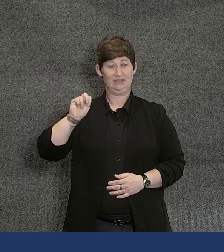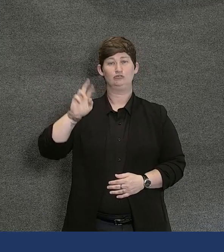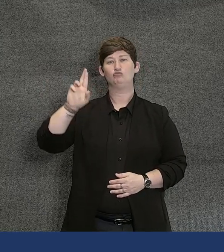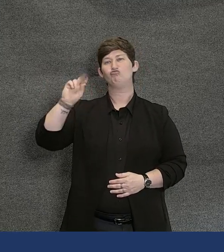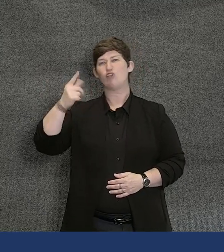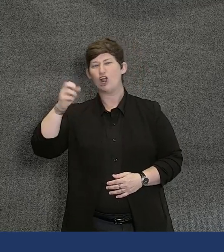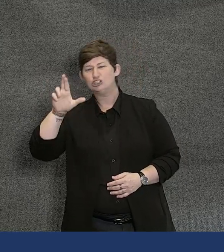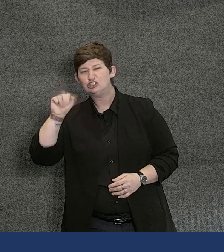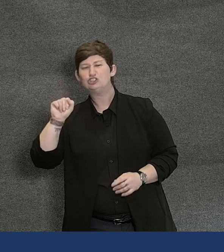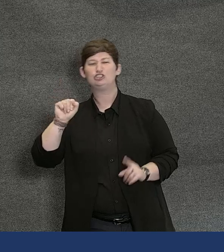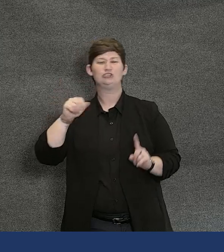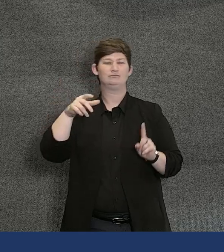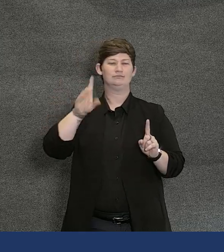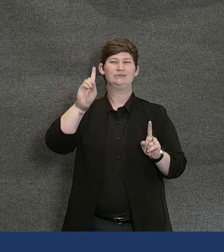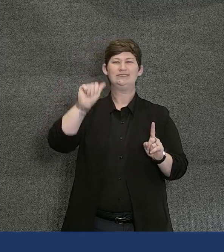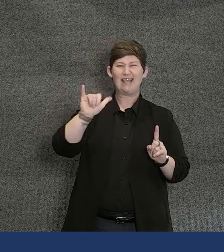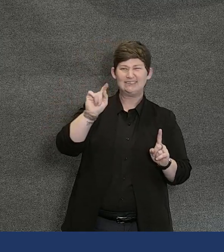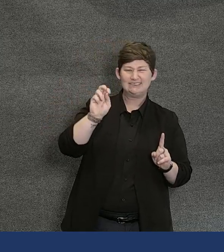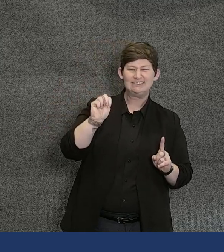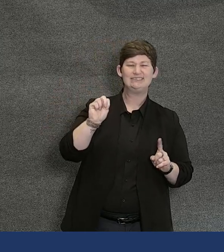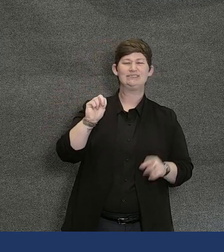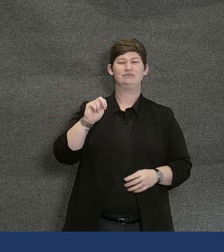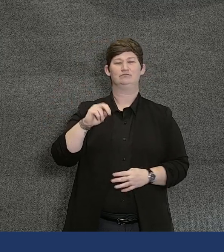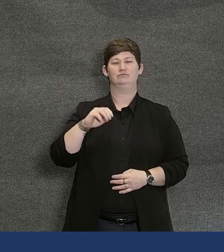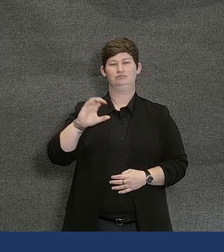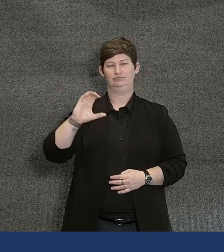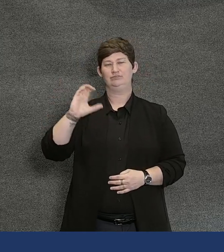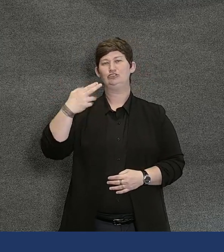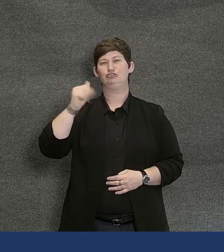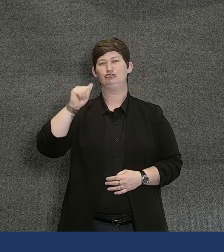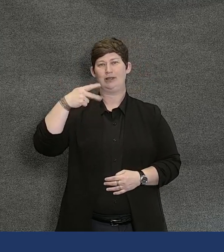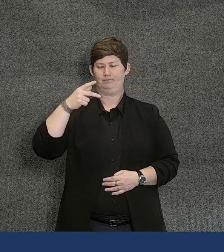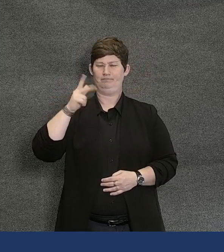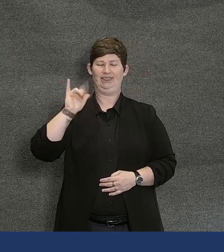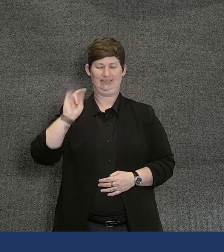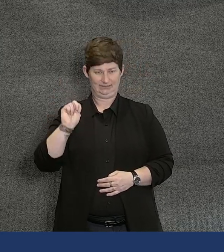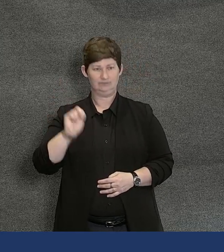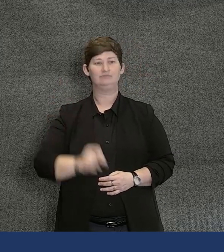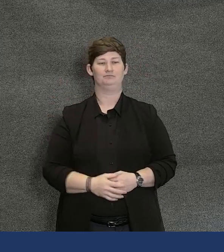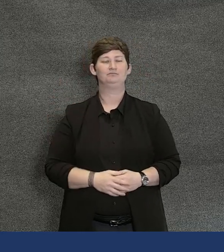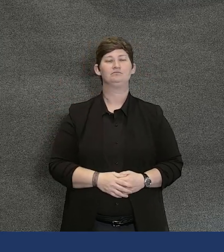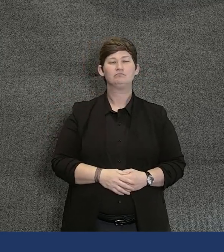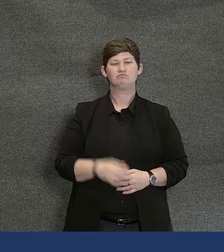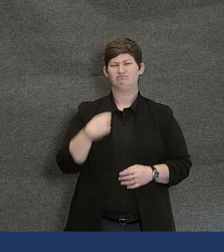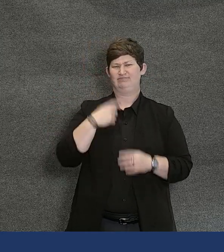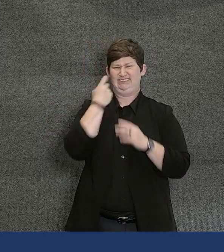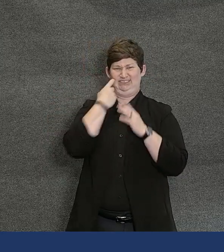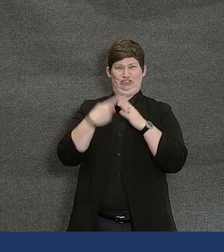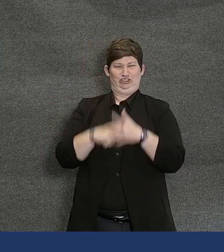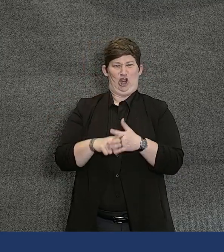And I'm just starting my-- I'm just starting my second term. So I don't know anything, hardly.